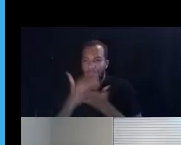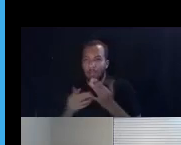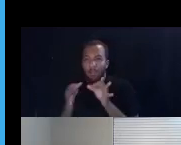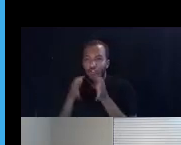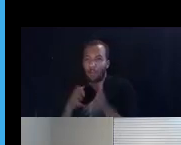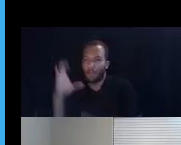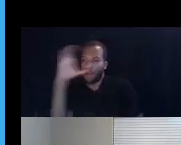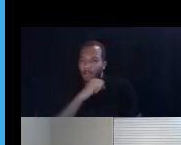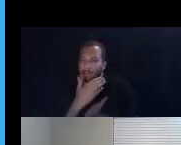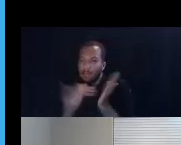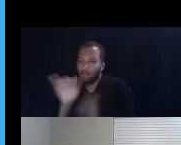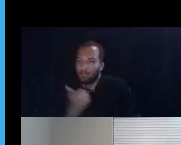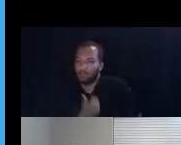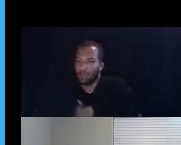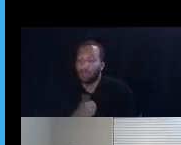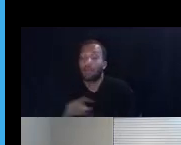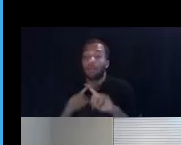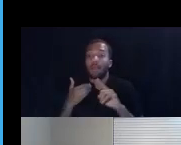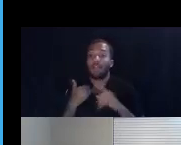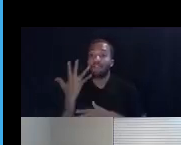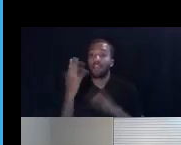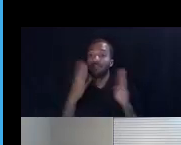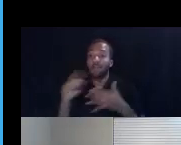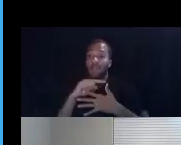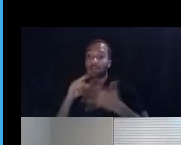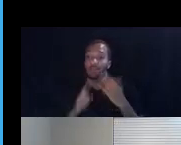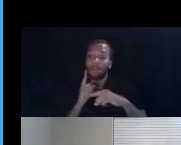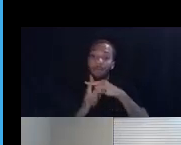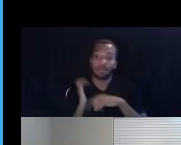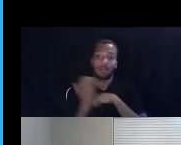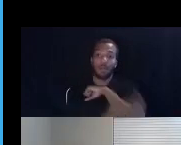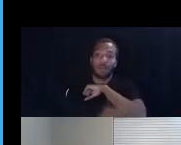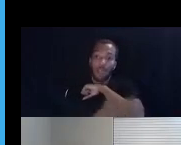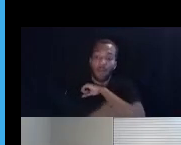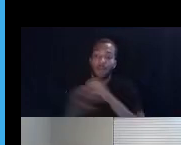So all of those five plans plus our County partners are also part of the collective.